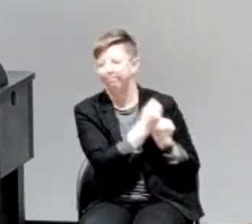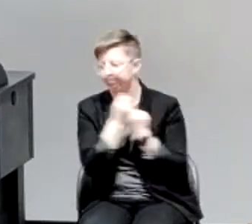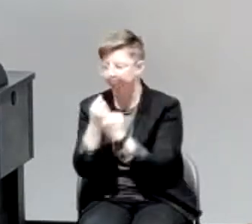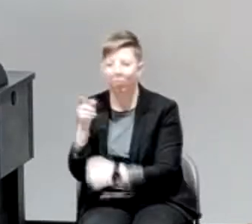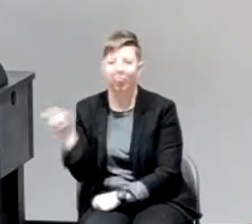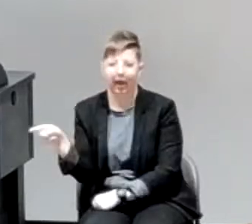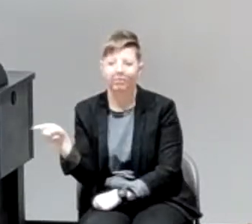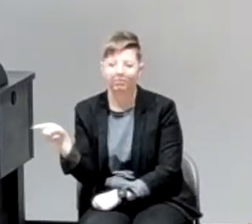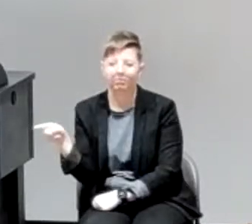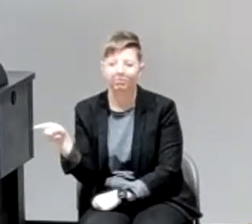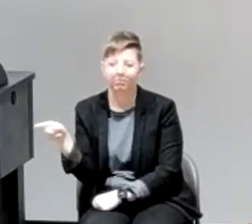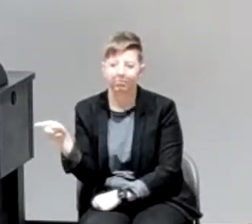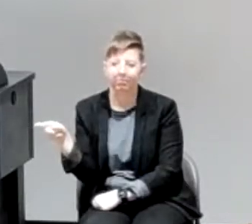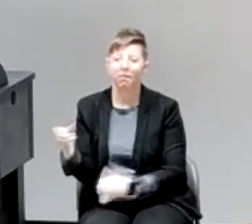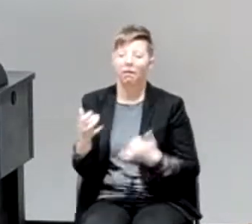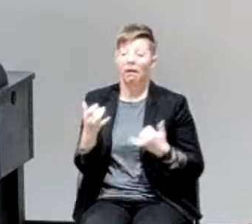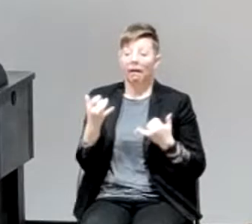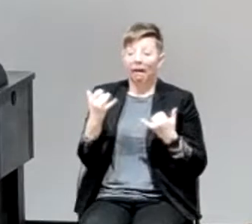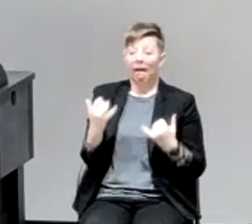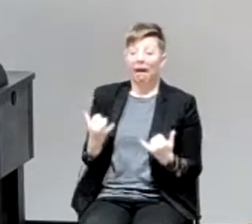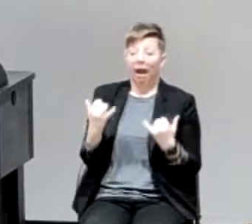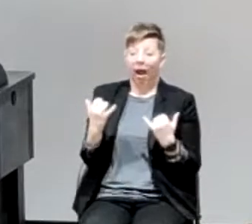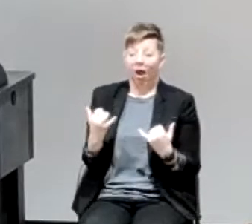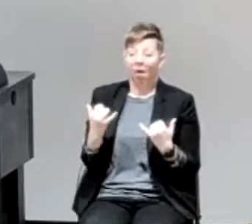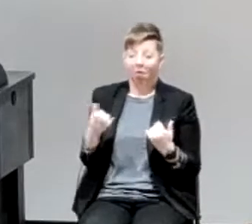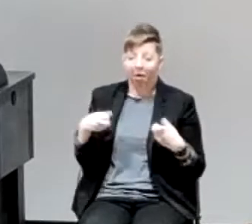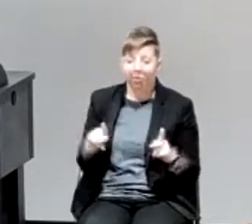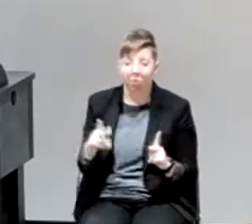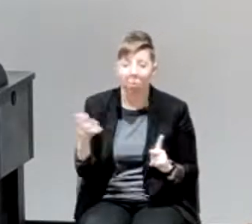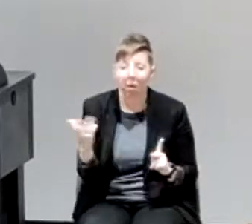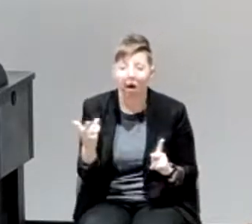it and was willing to do what it took to get us out of the driveway.